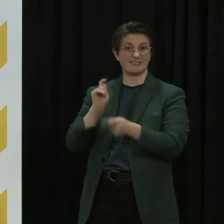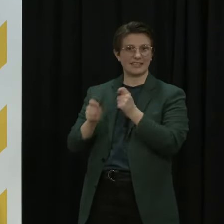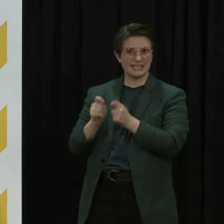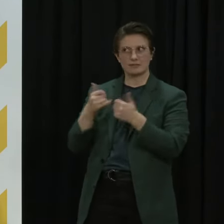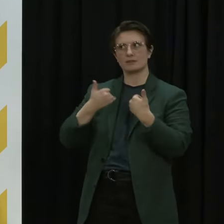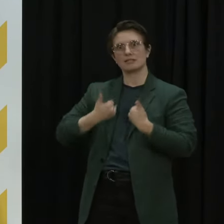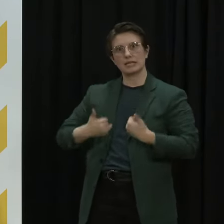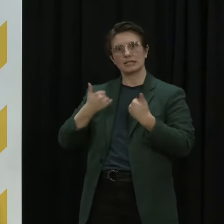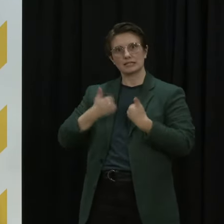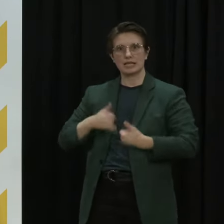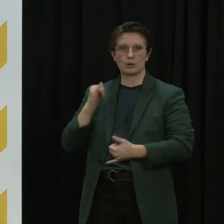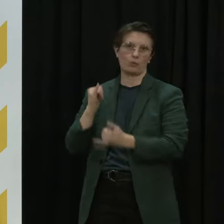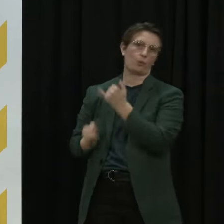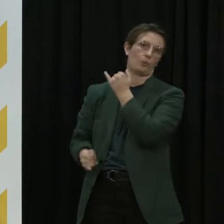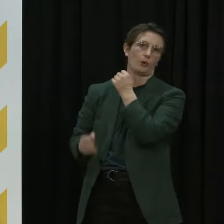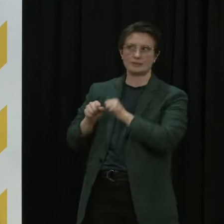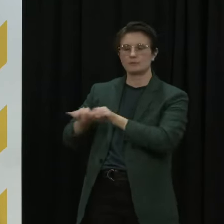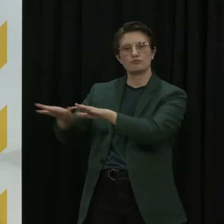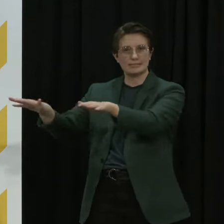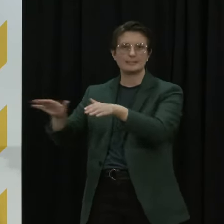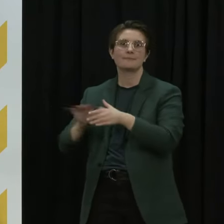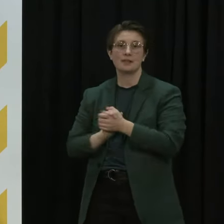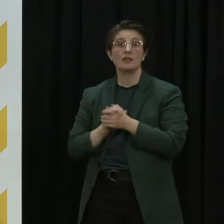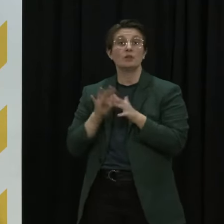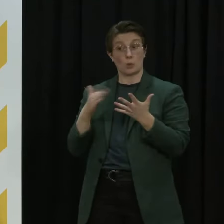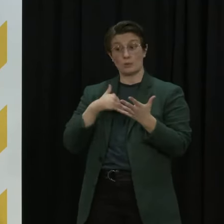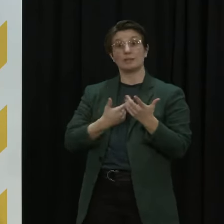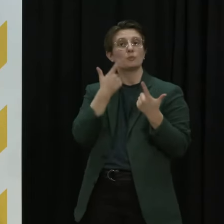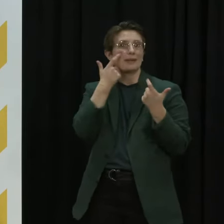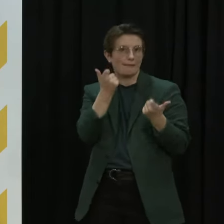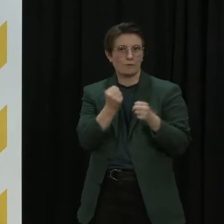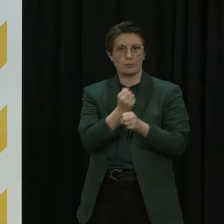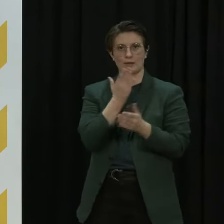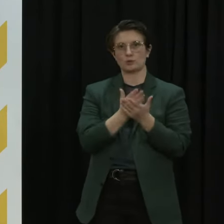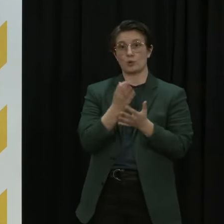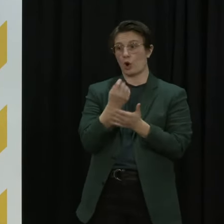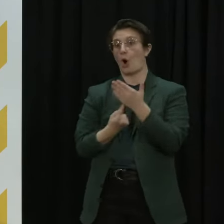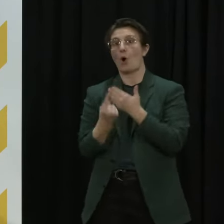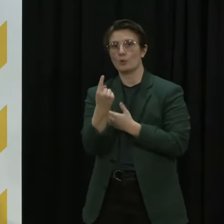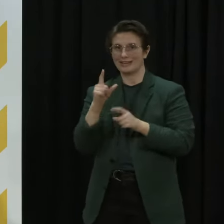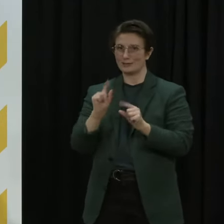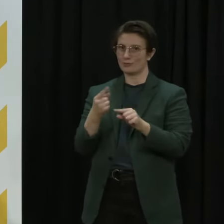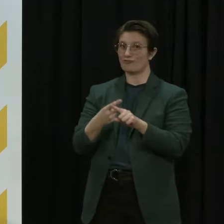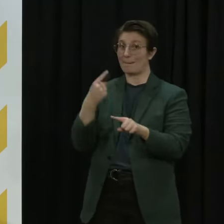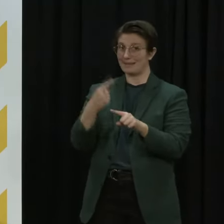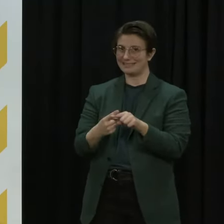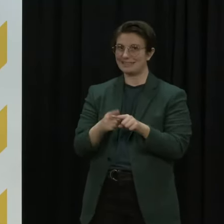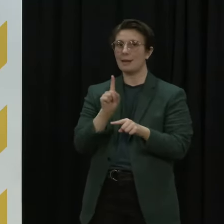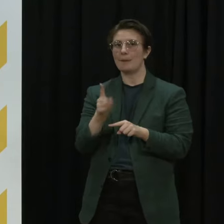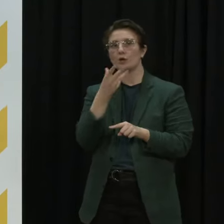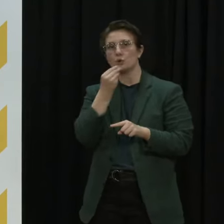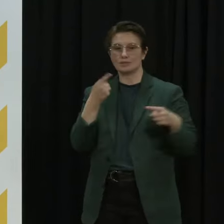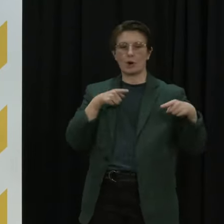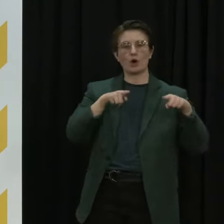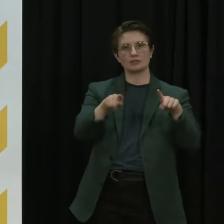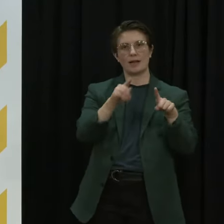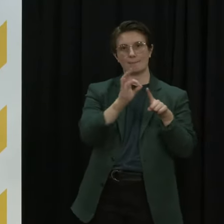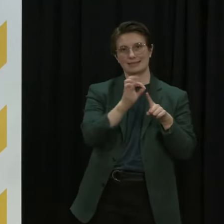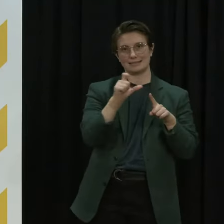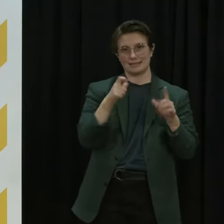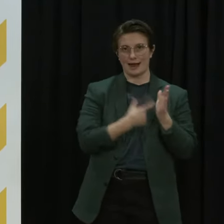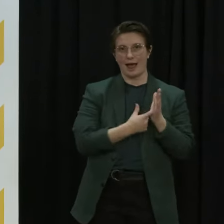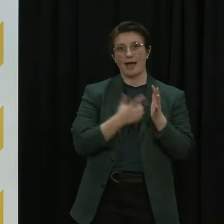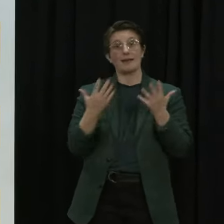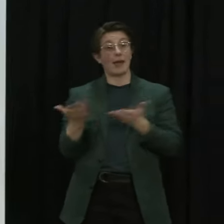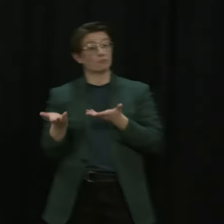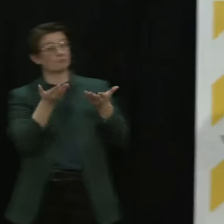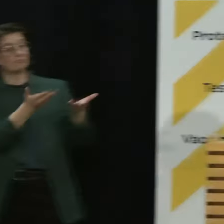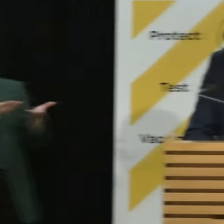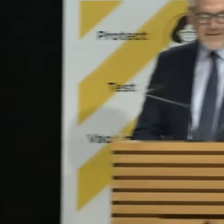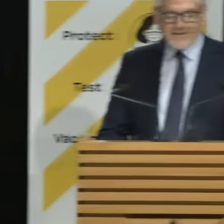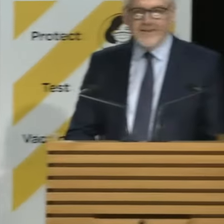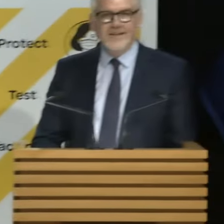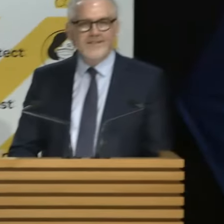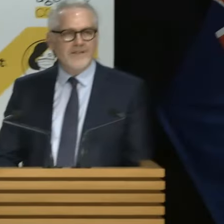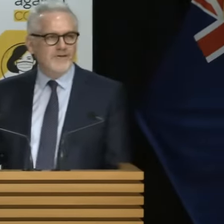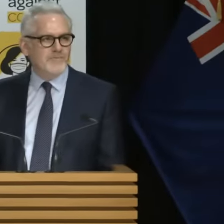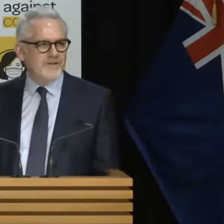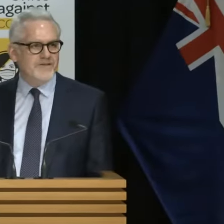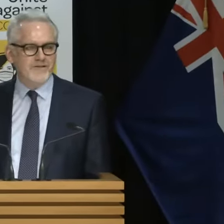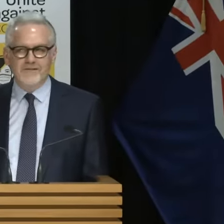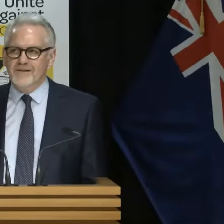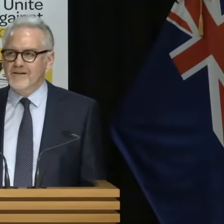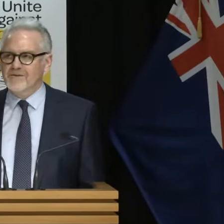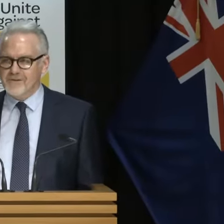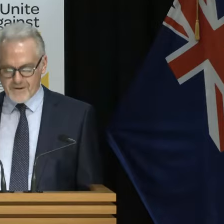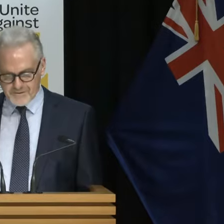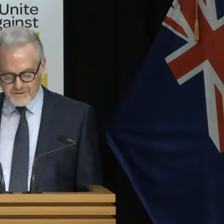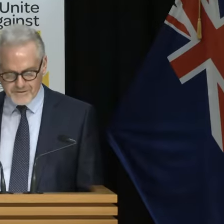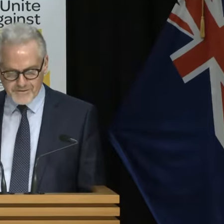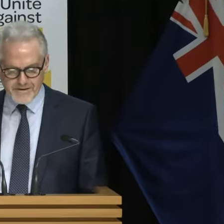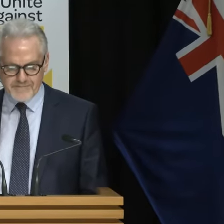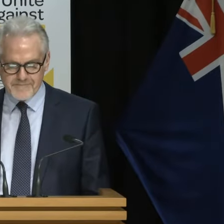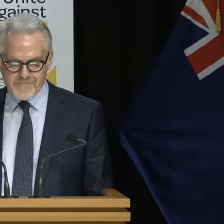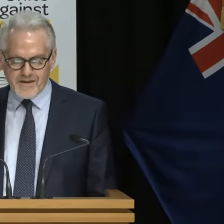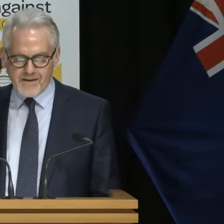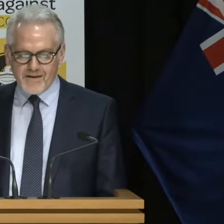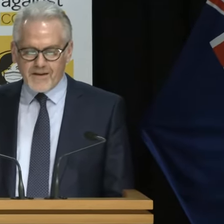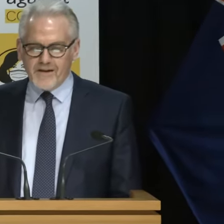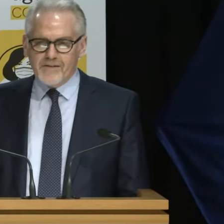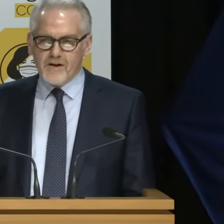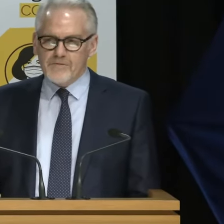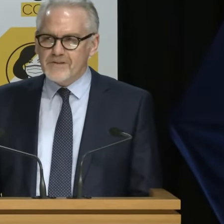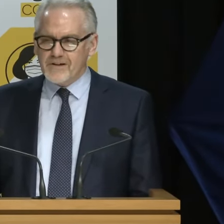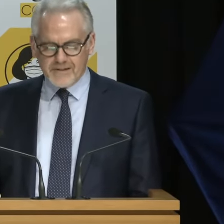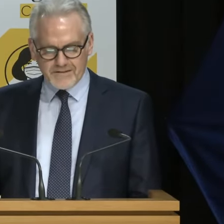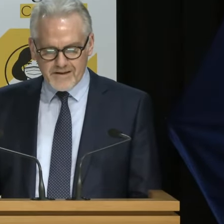system is in place to diagnose